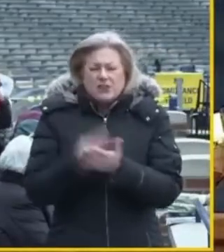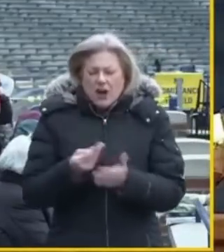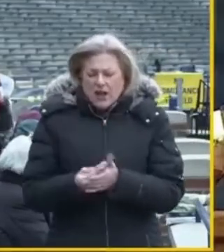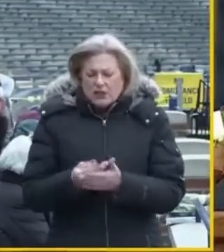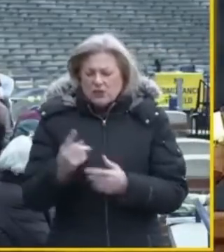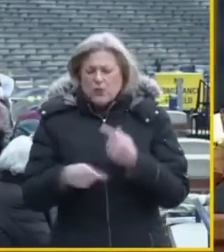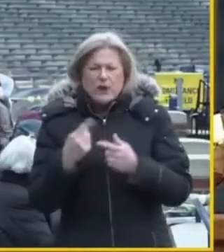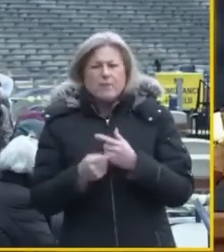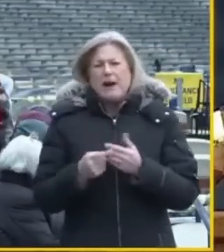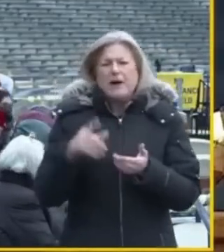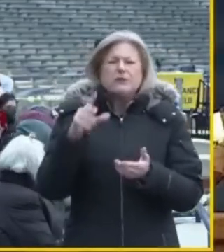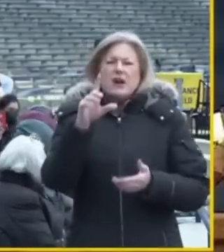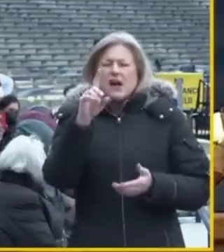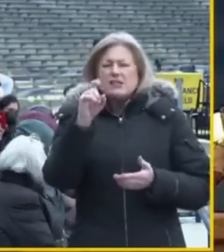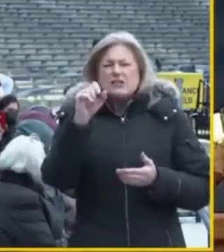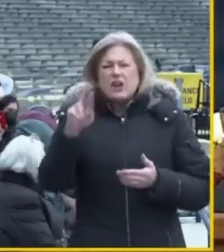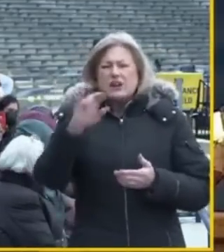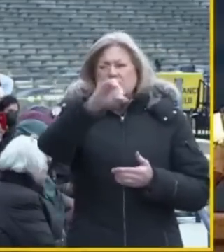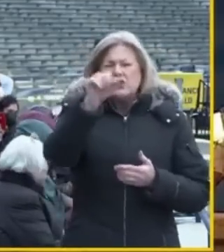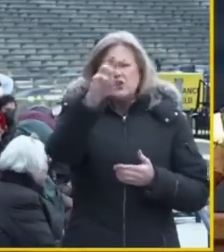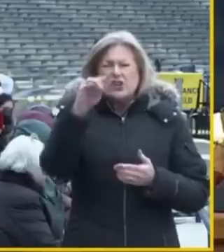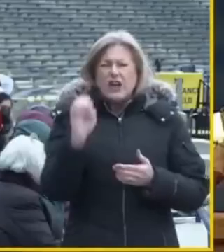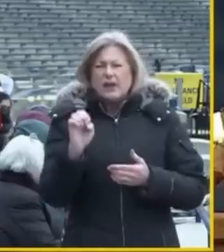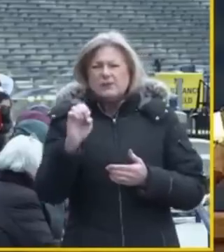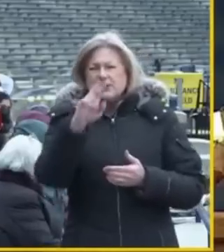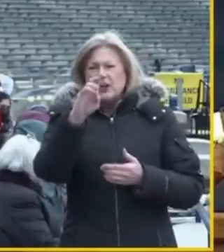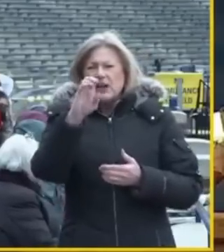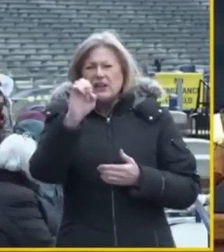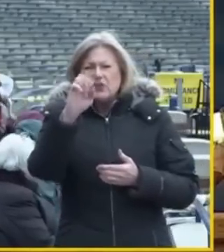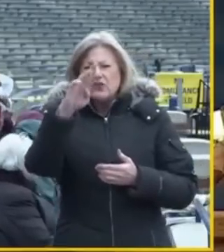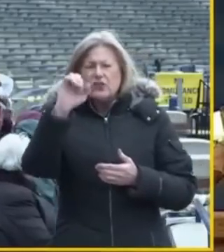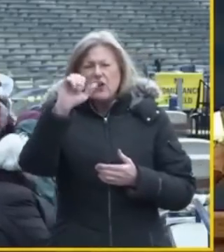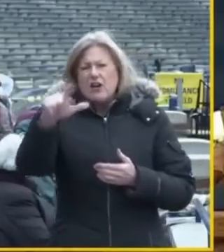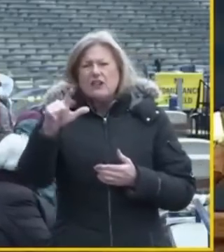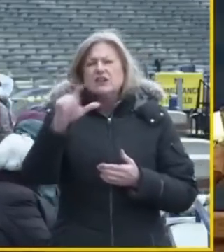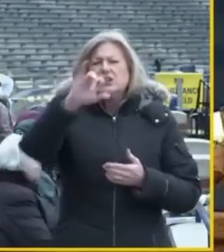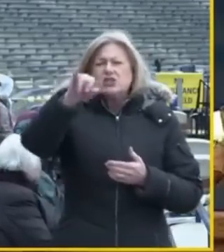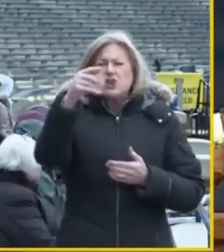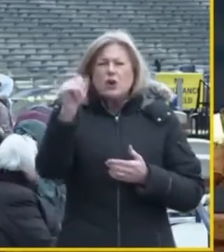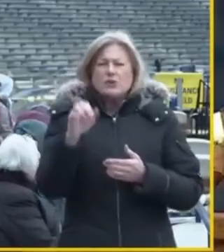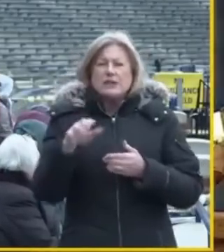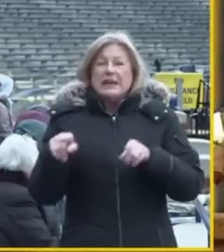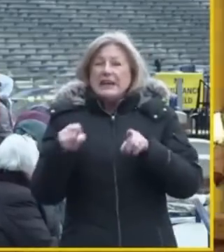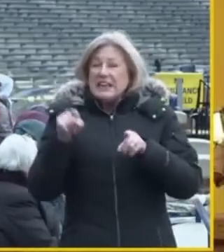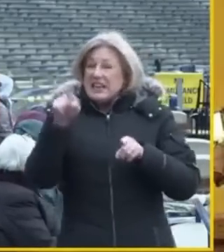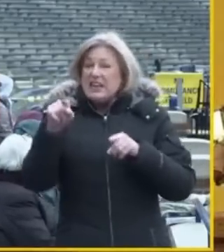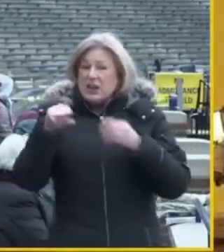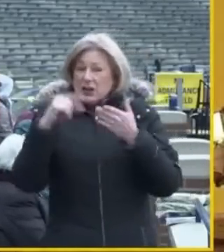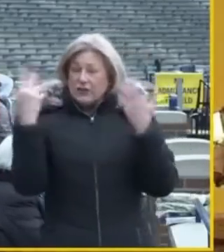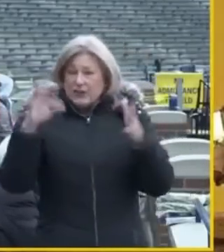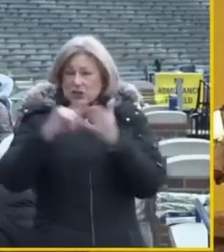After all, he's a Michigan grad, and the voice of Darth Vader. All he'd have to do is walk up here and say,